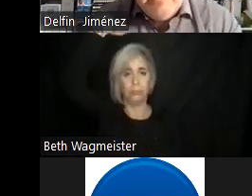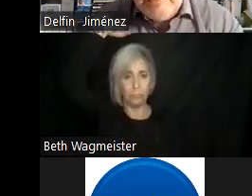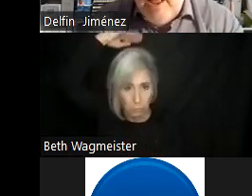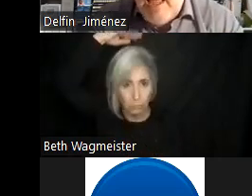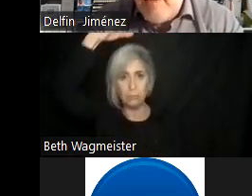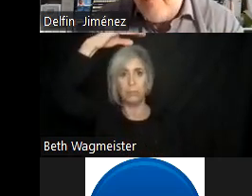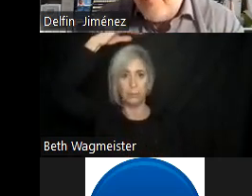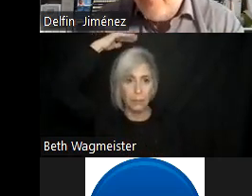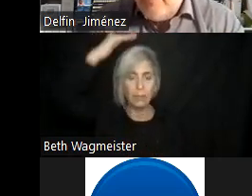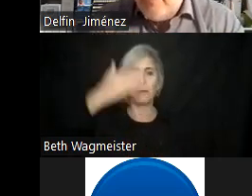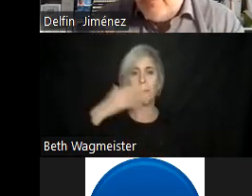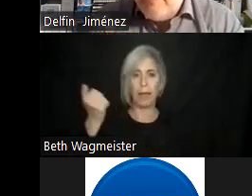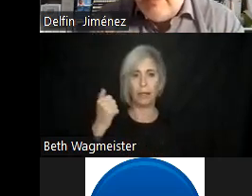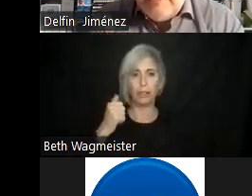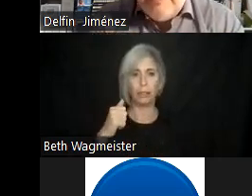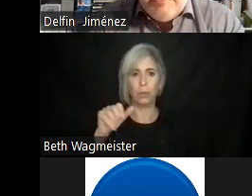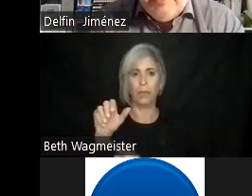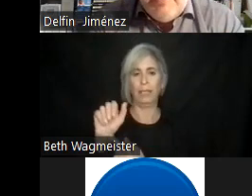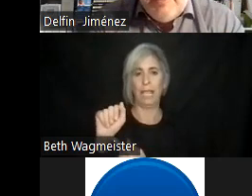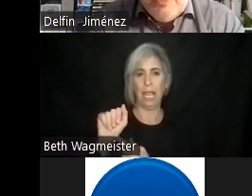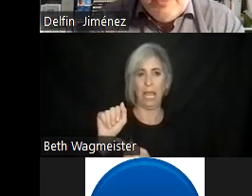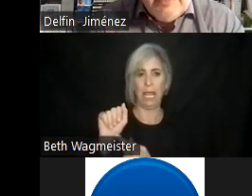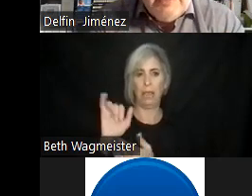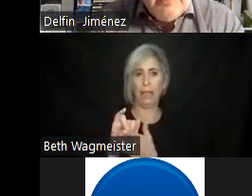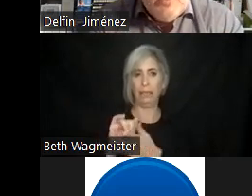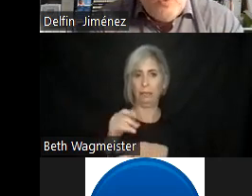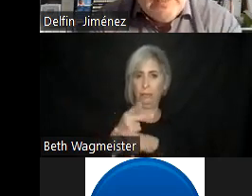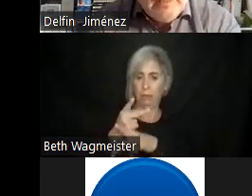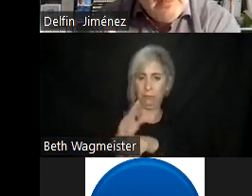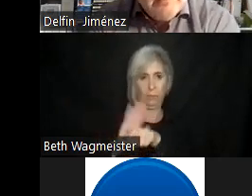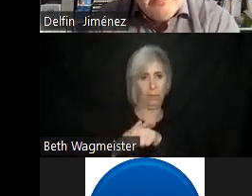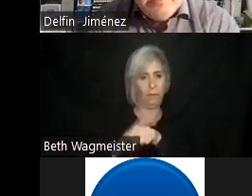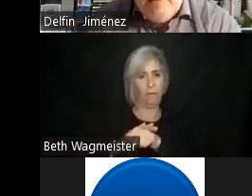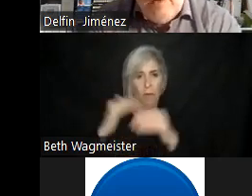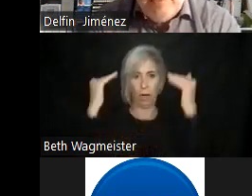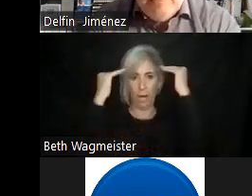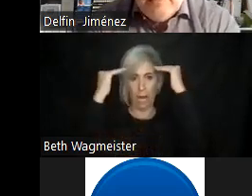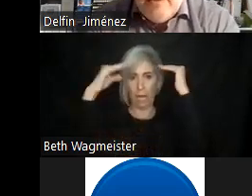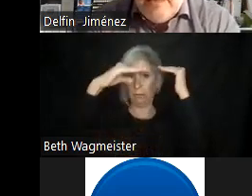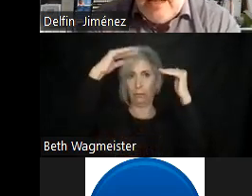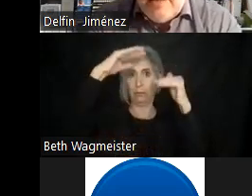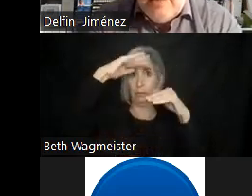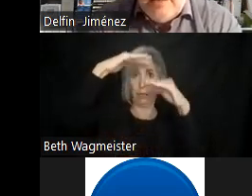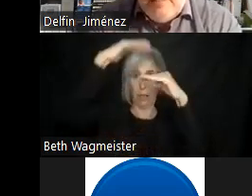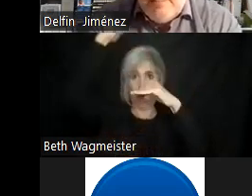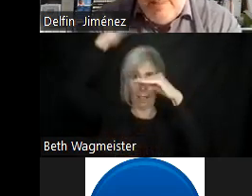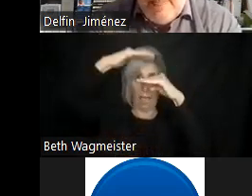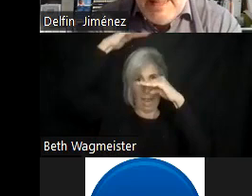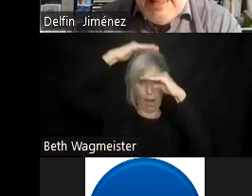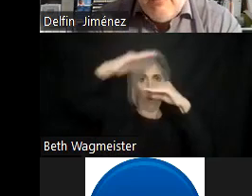letter A, that in the previous standard only the other axis.